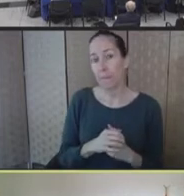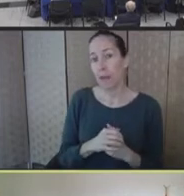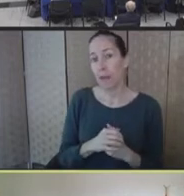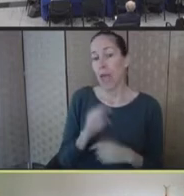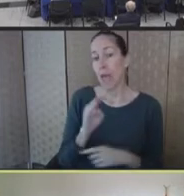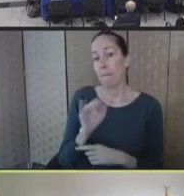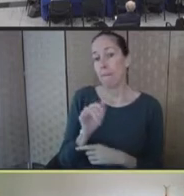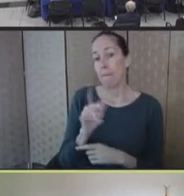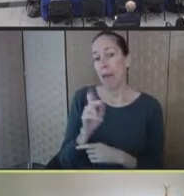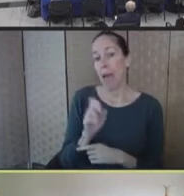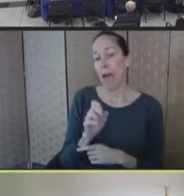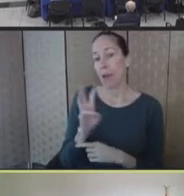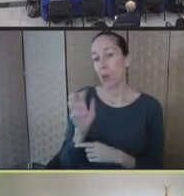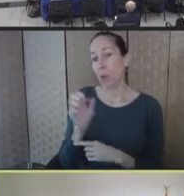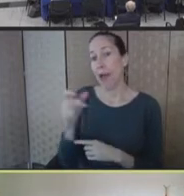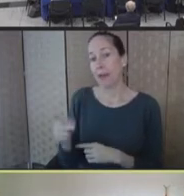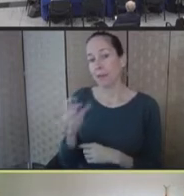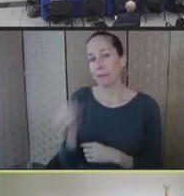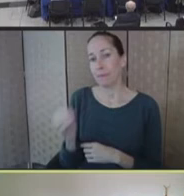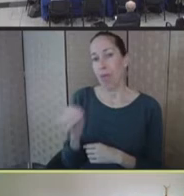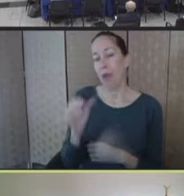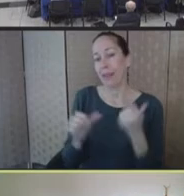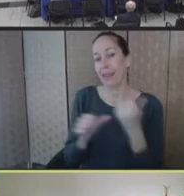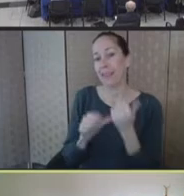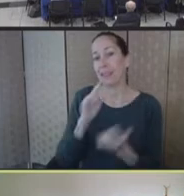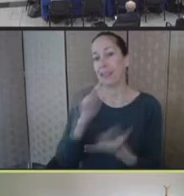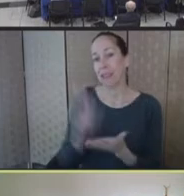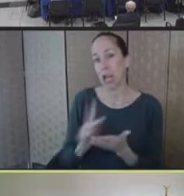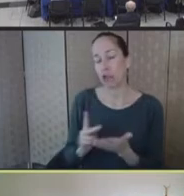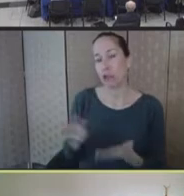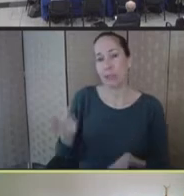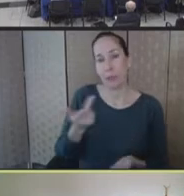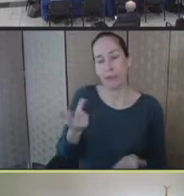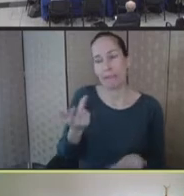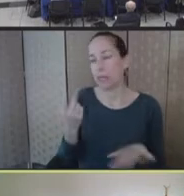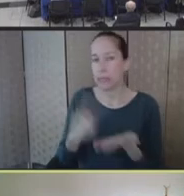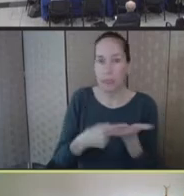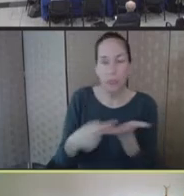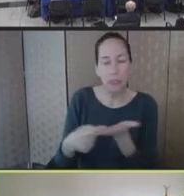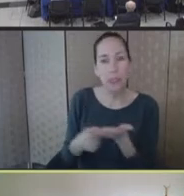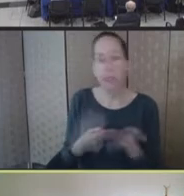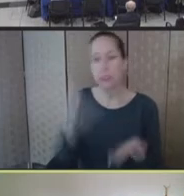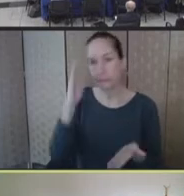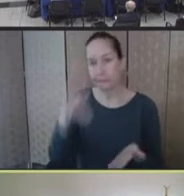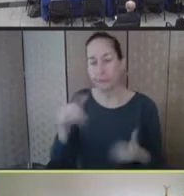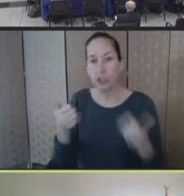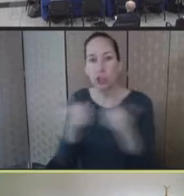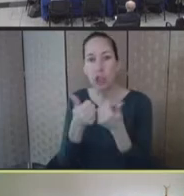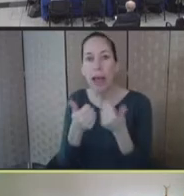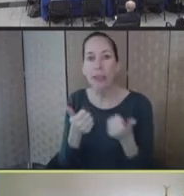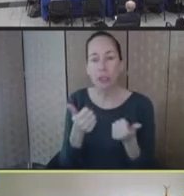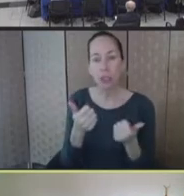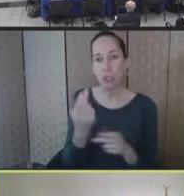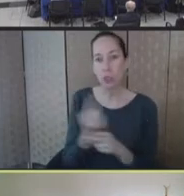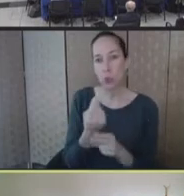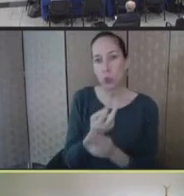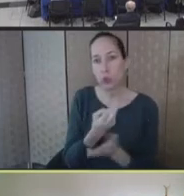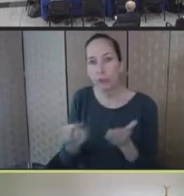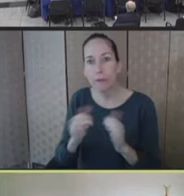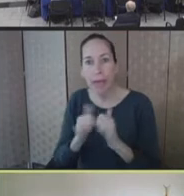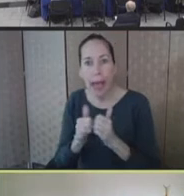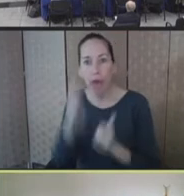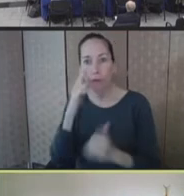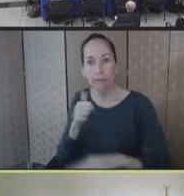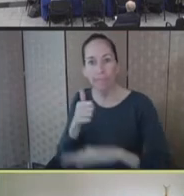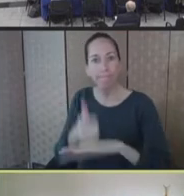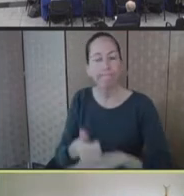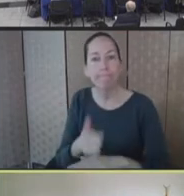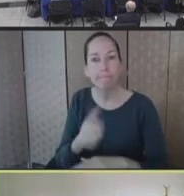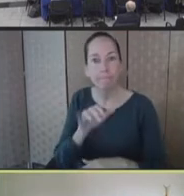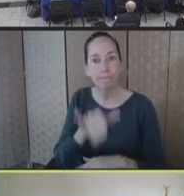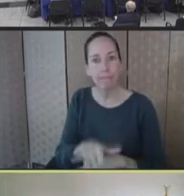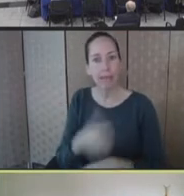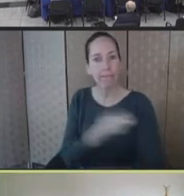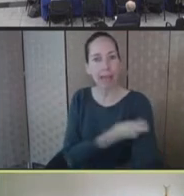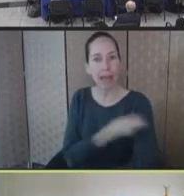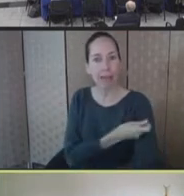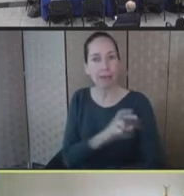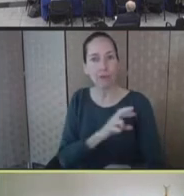to, despite the challenges with resources, to put this capability in place now. So slide, please.